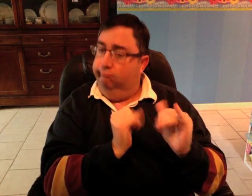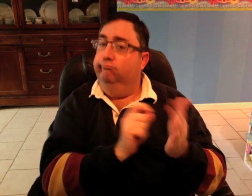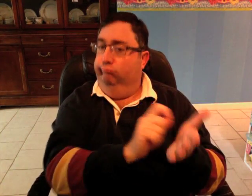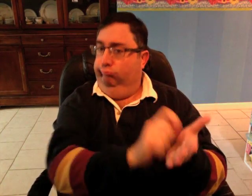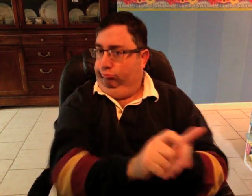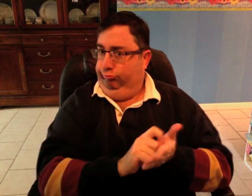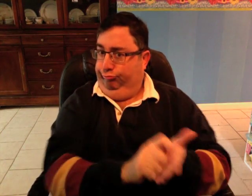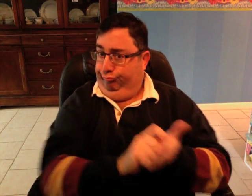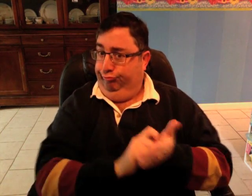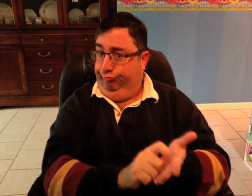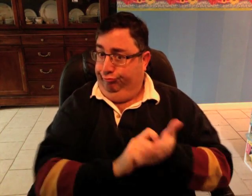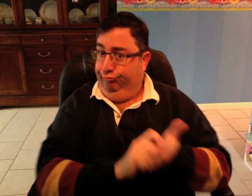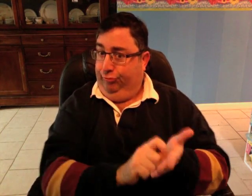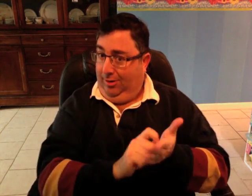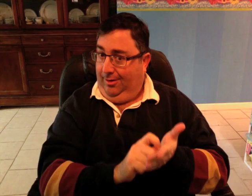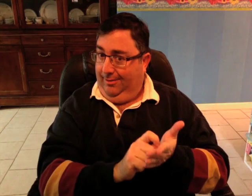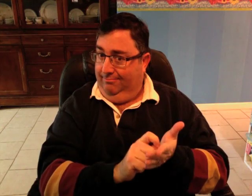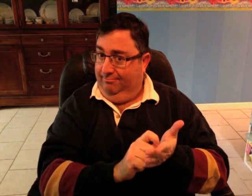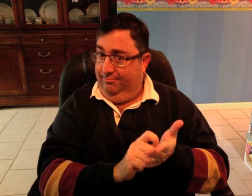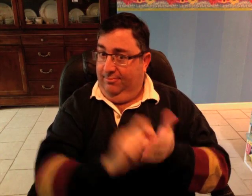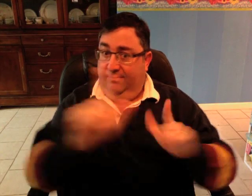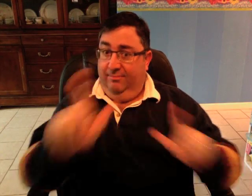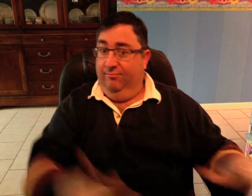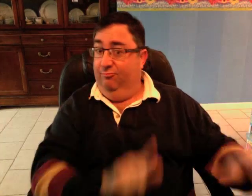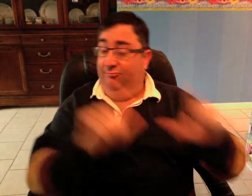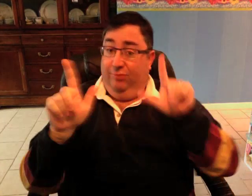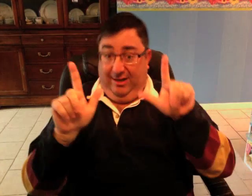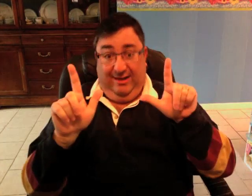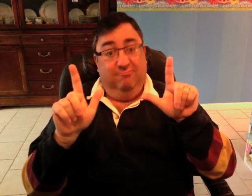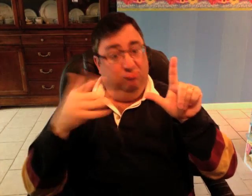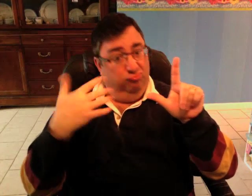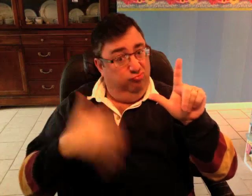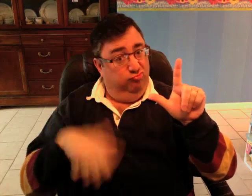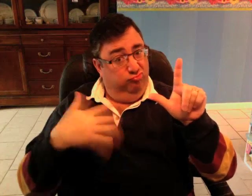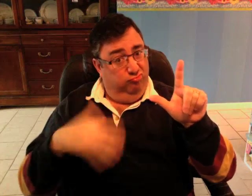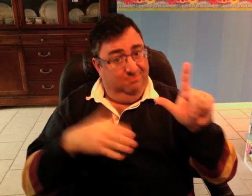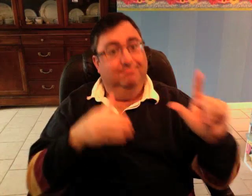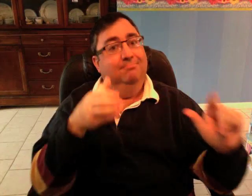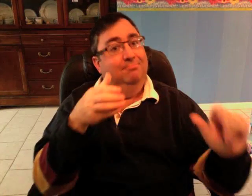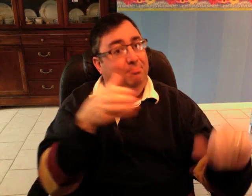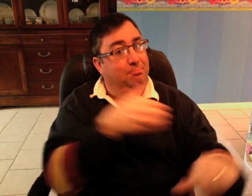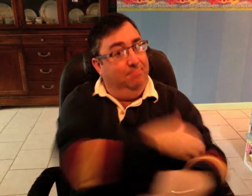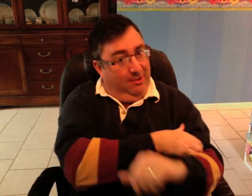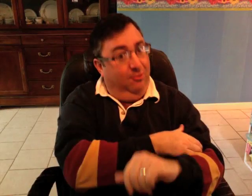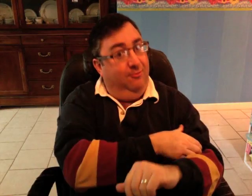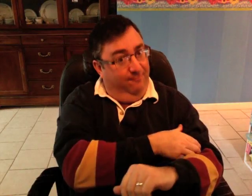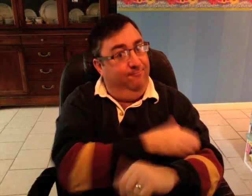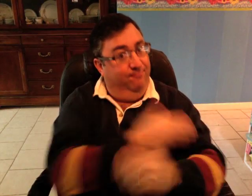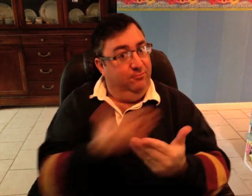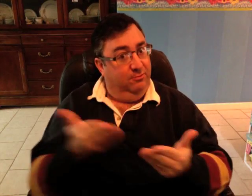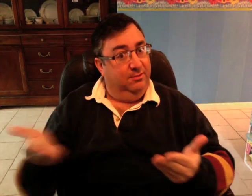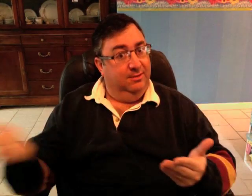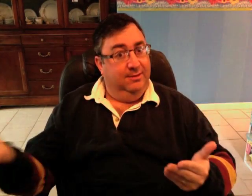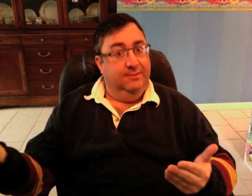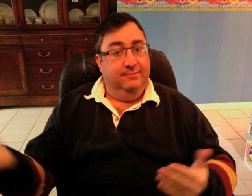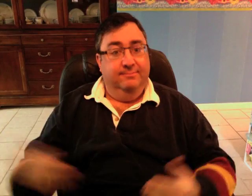Through writing. Frames are powerful things!